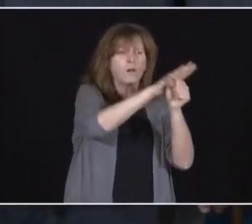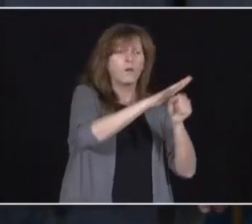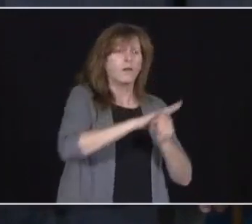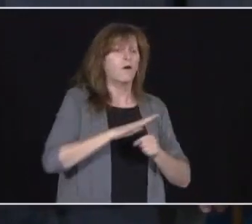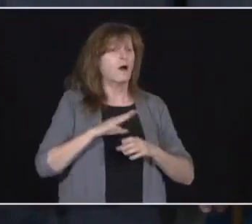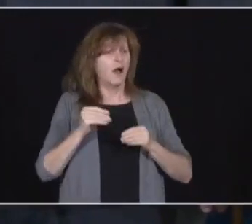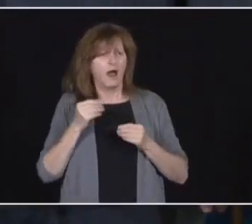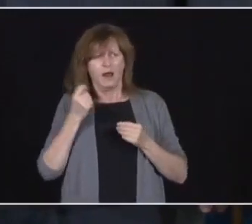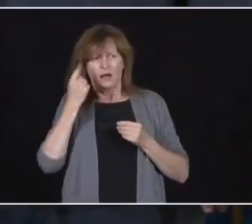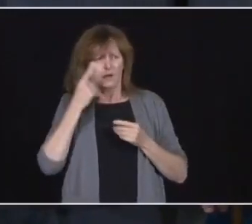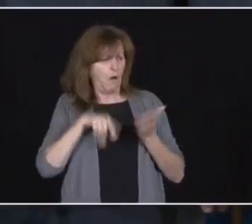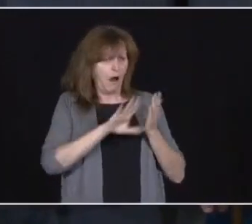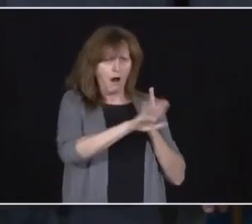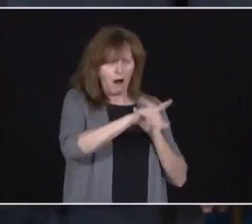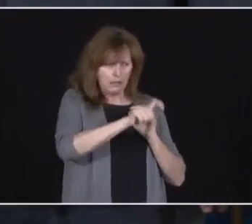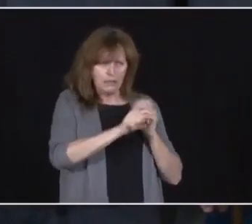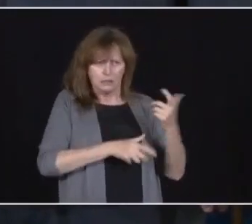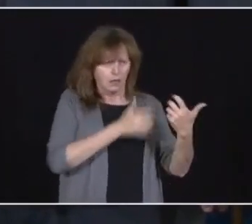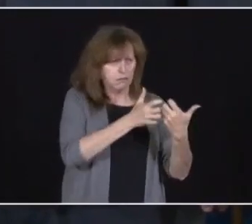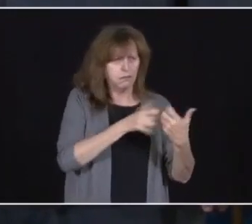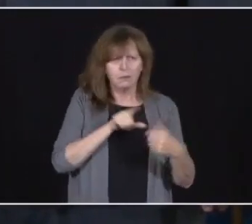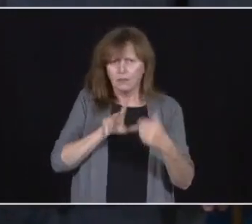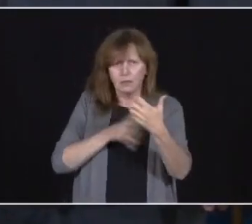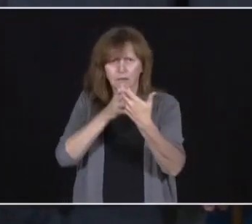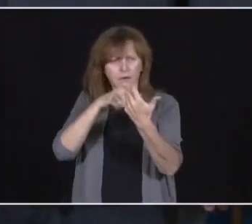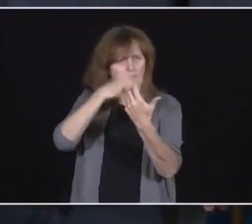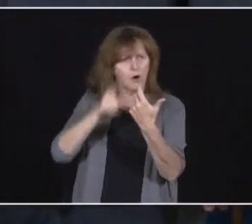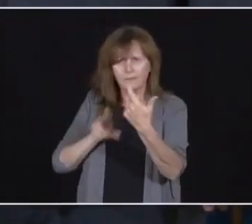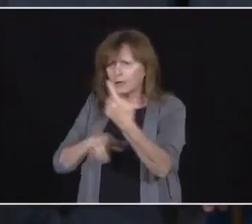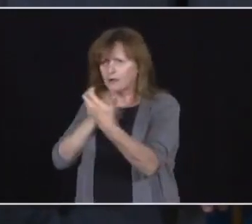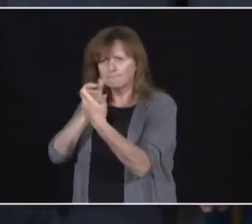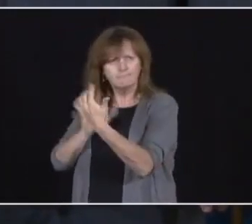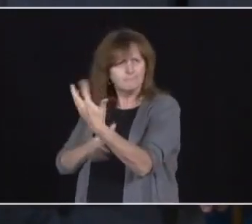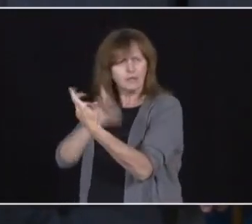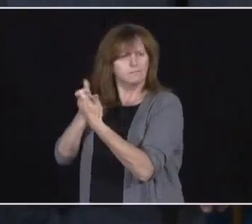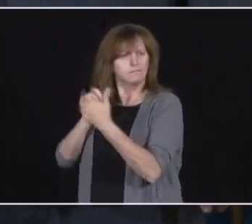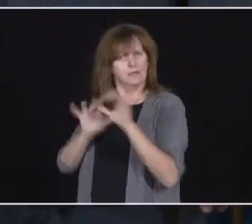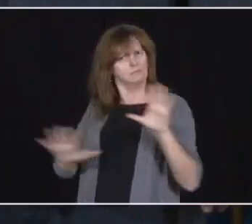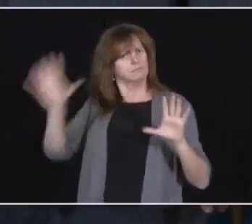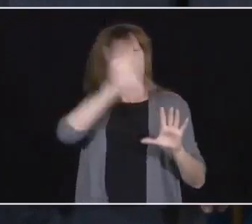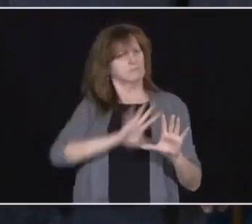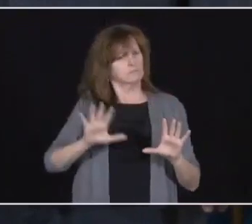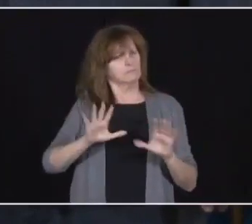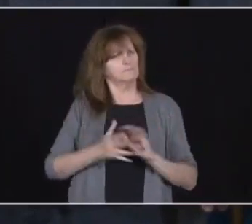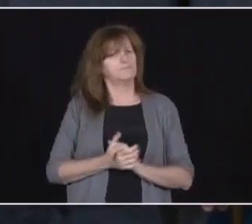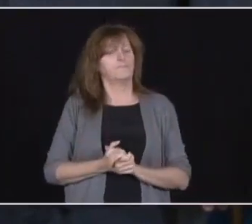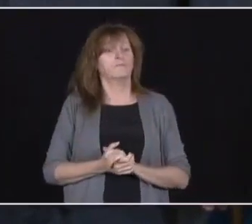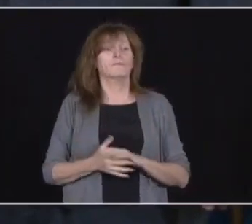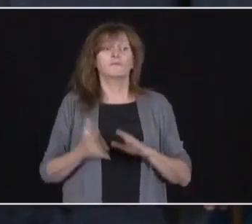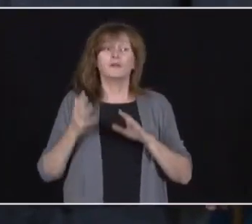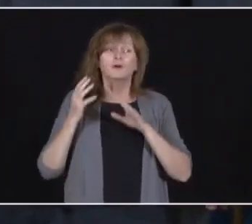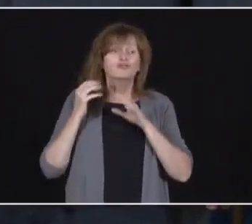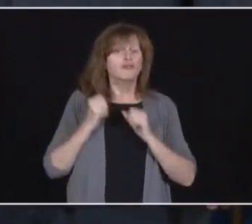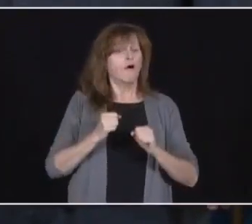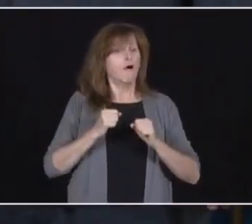They are in the best position to build local connections and develop solutions that fit the specific needs of a young people family they serve.